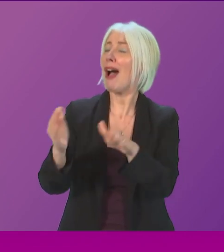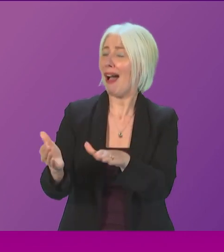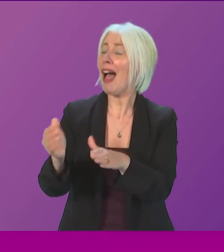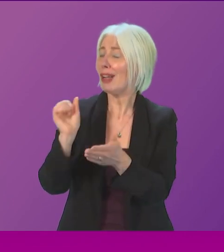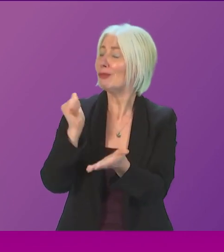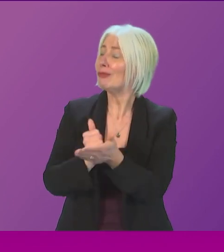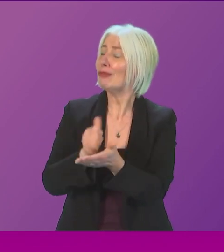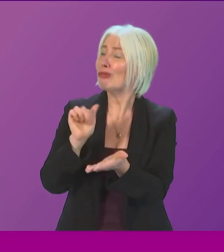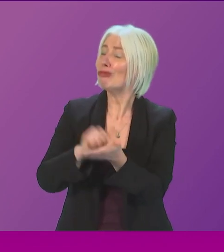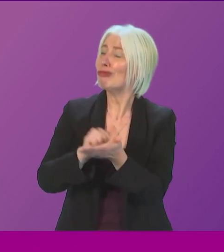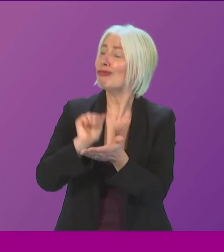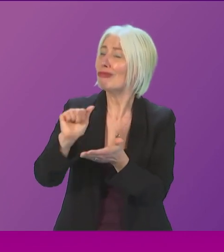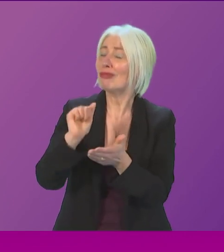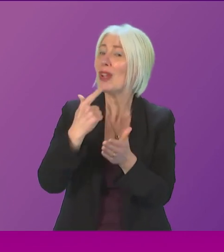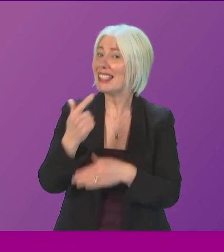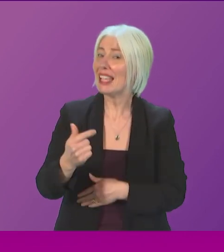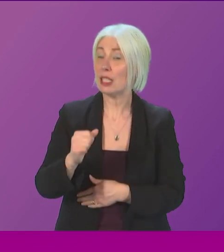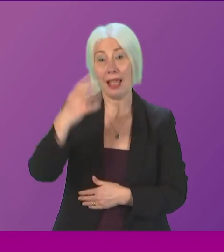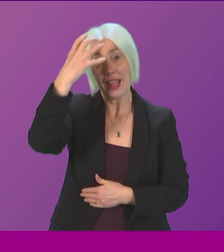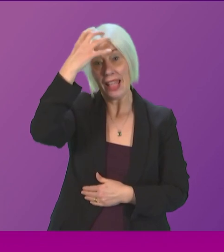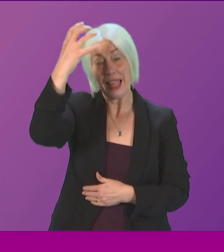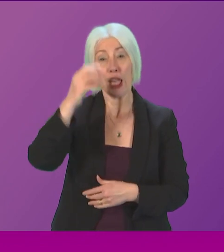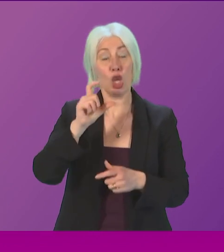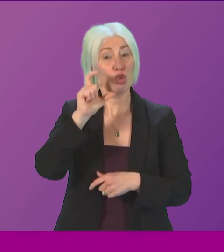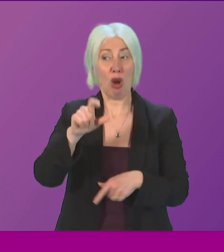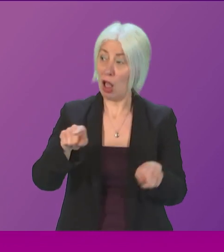it to his credit that he has sought to emulate that example.